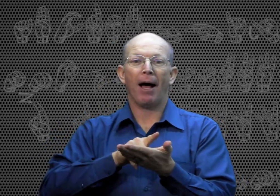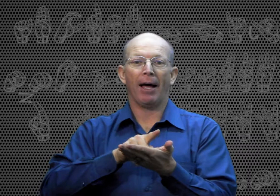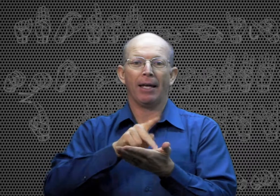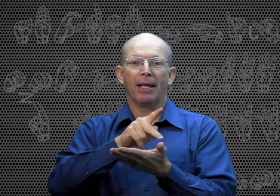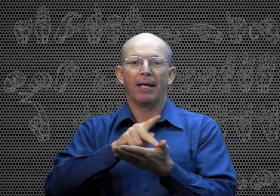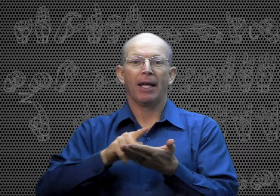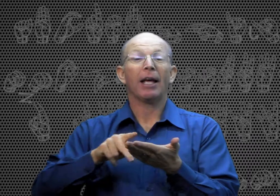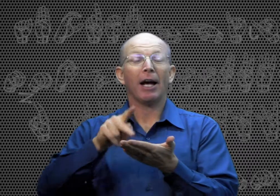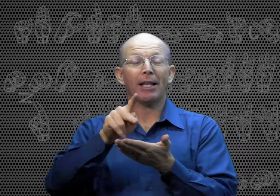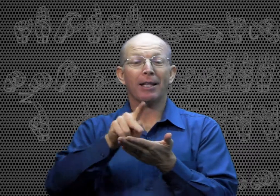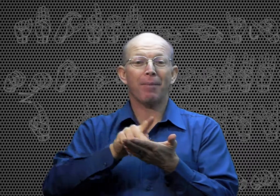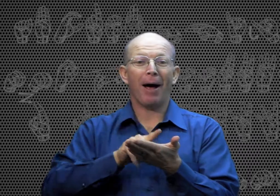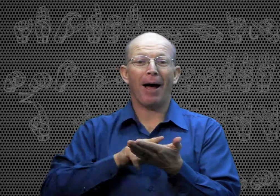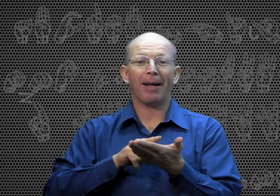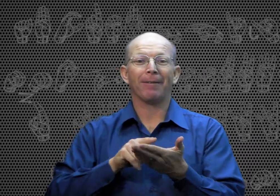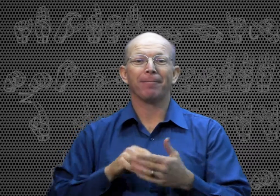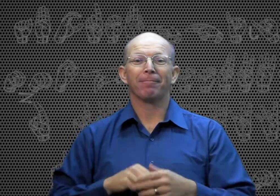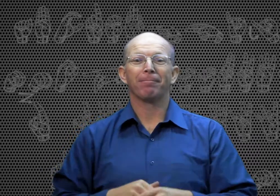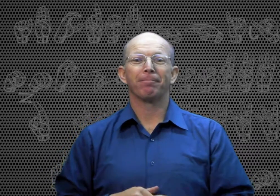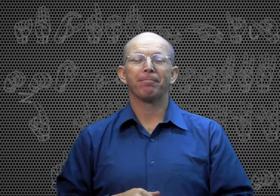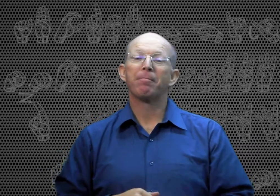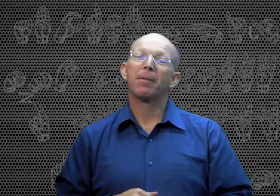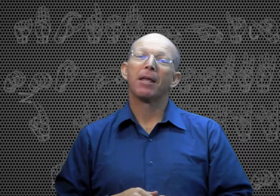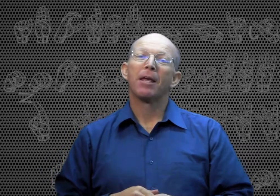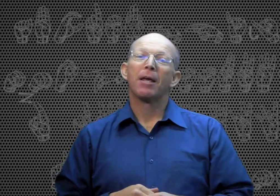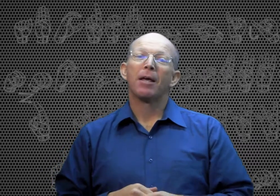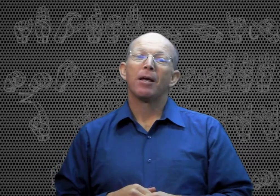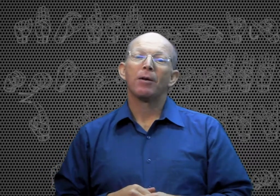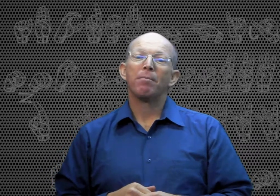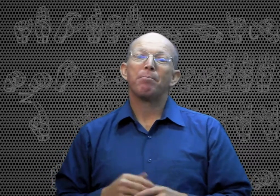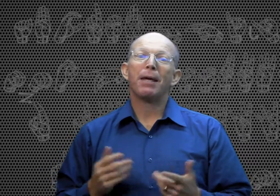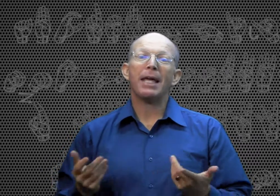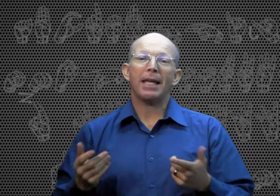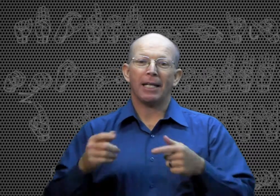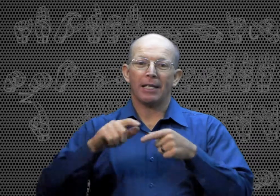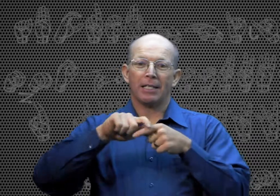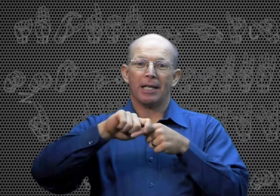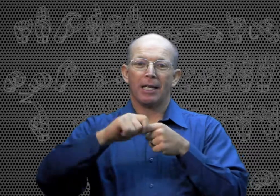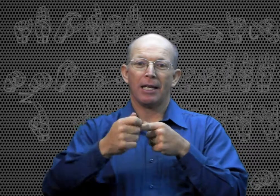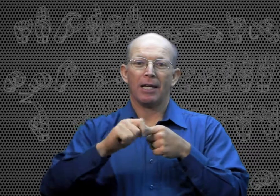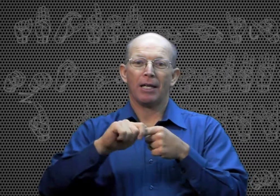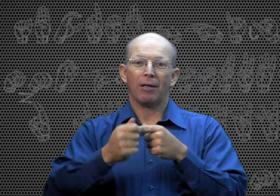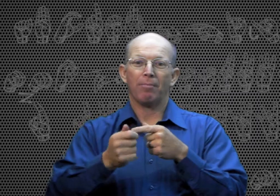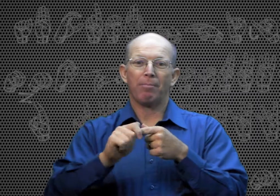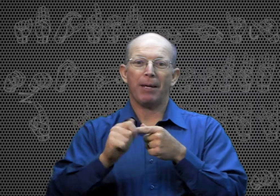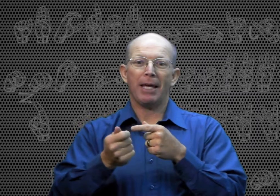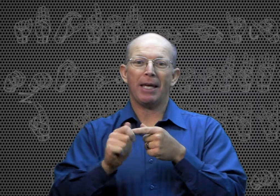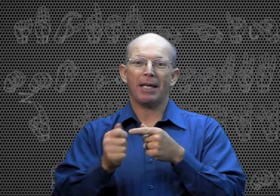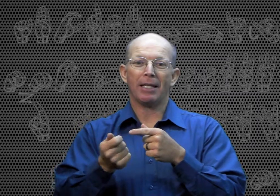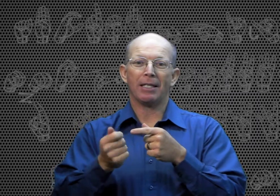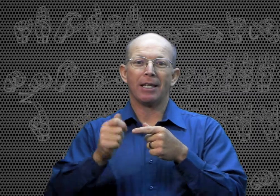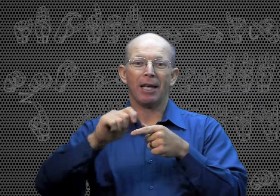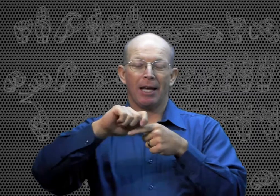PIE – Cutting the PIE. BEANS BEANS